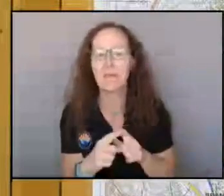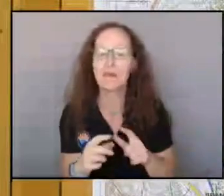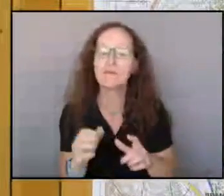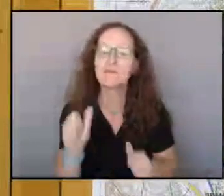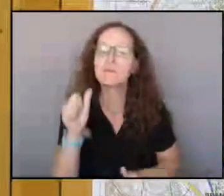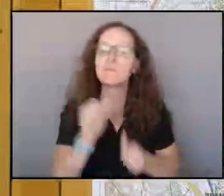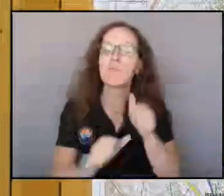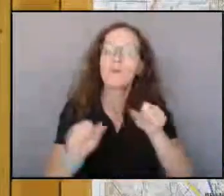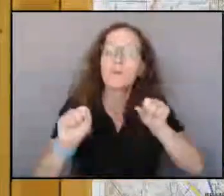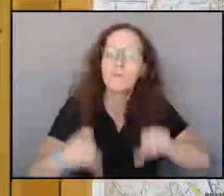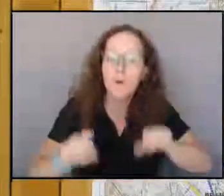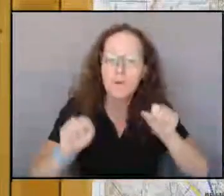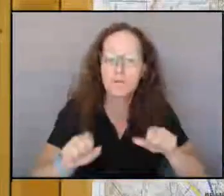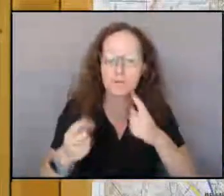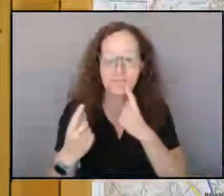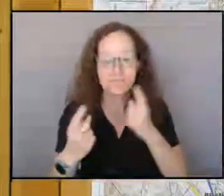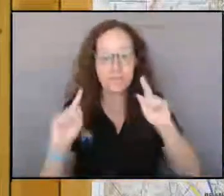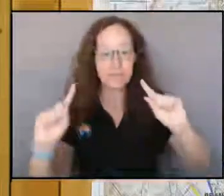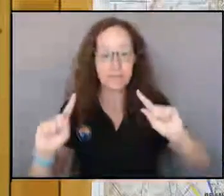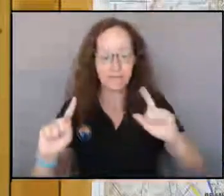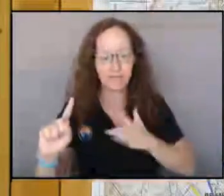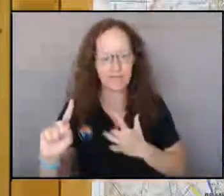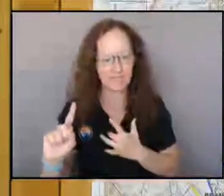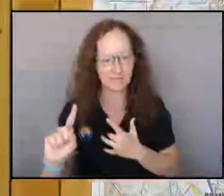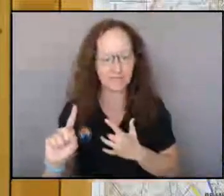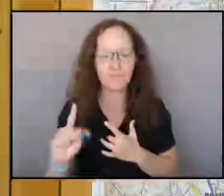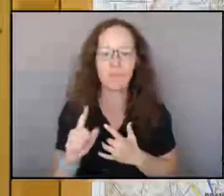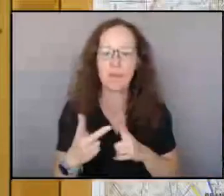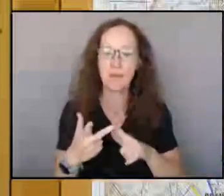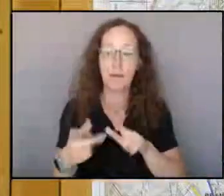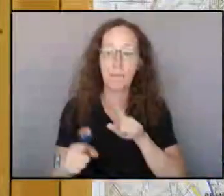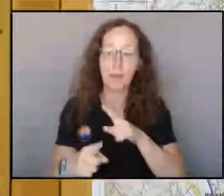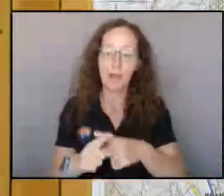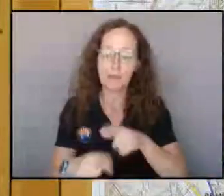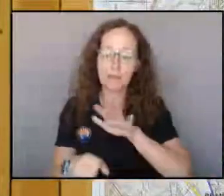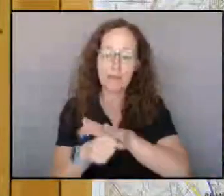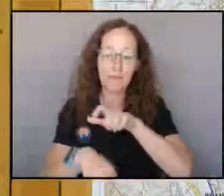HIGH PROBABILITY OF SUCCESS IS WHAT WE SAY. THIS LINE IS THE ONE THAT HAS HIGH PROBABILITY OF